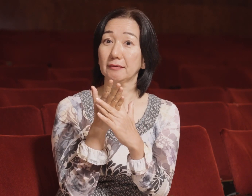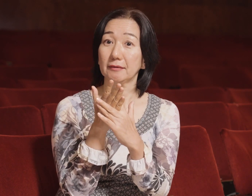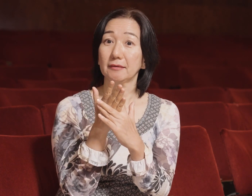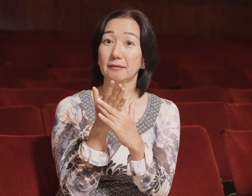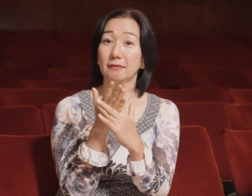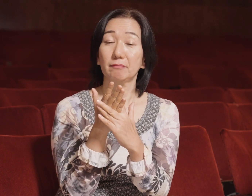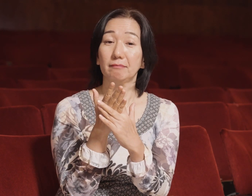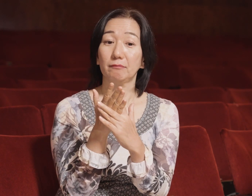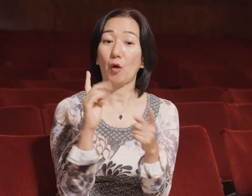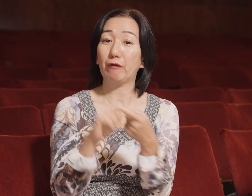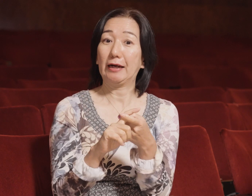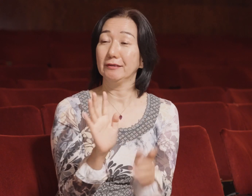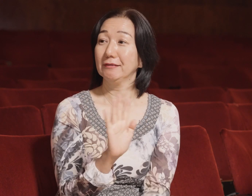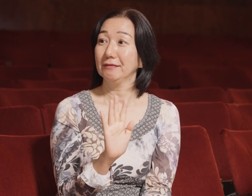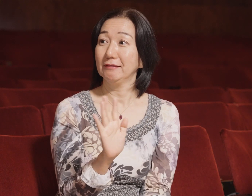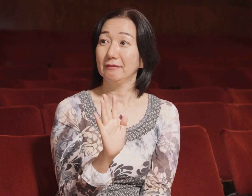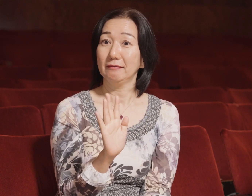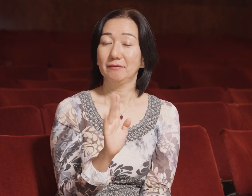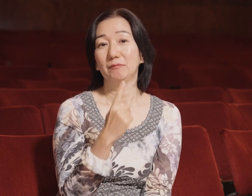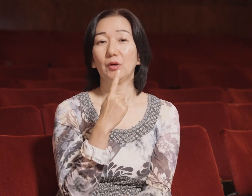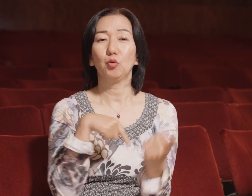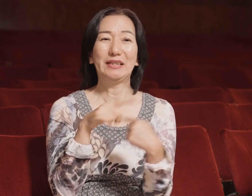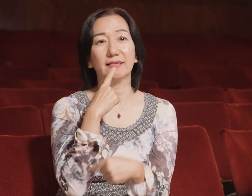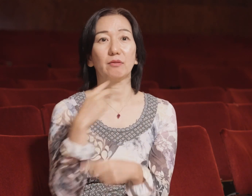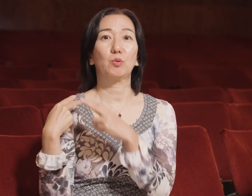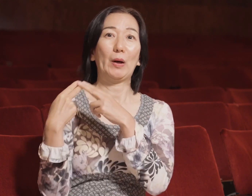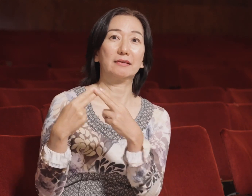Yeah, I mean... access is not one fixed thing, is it?